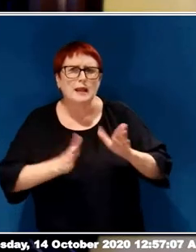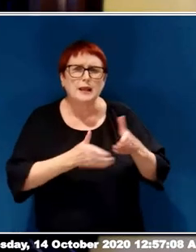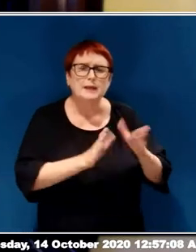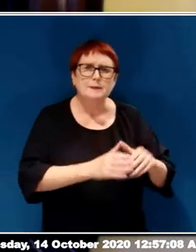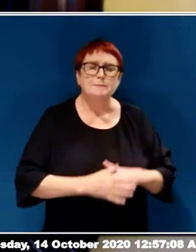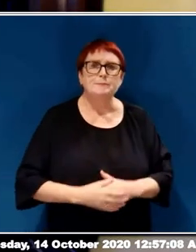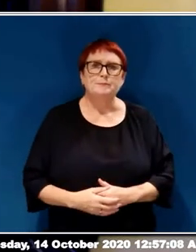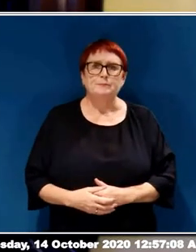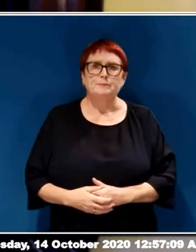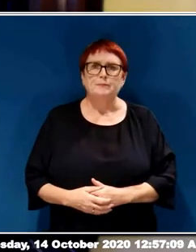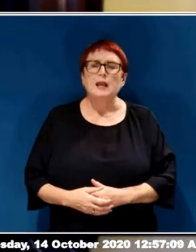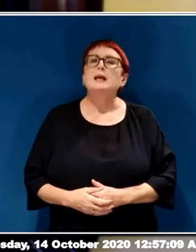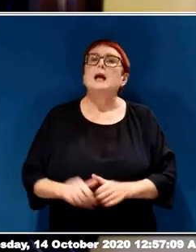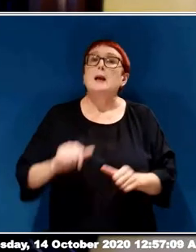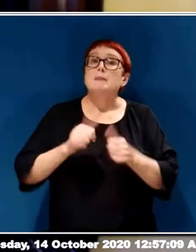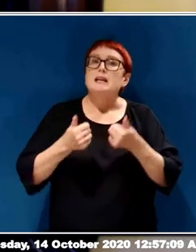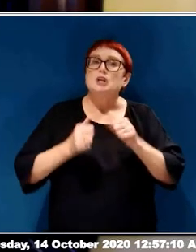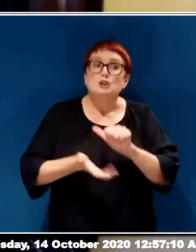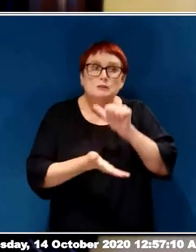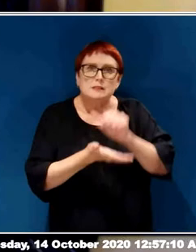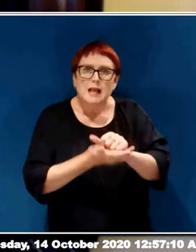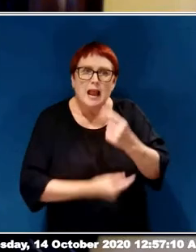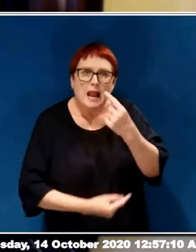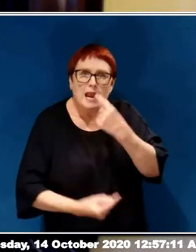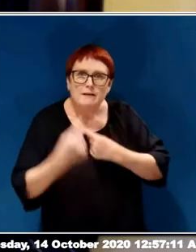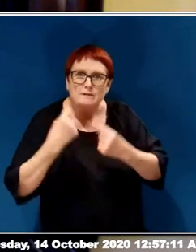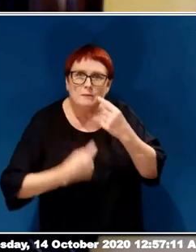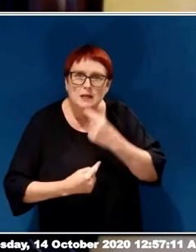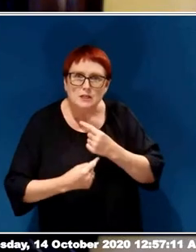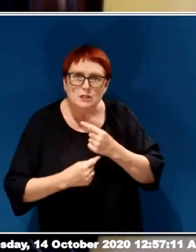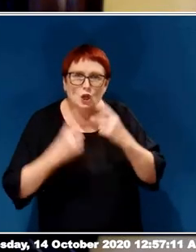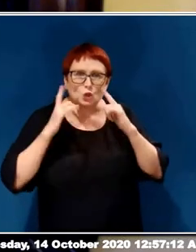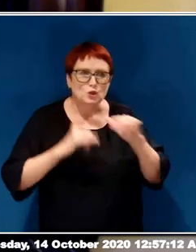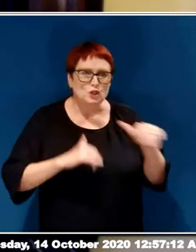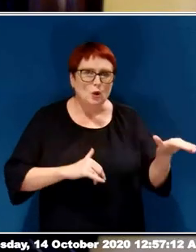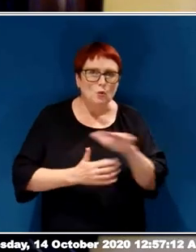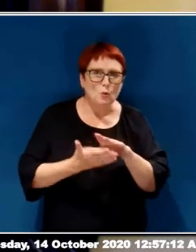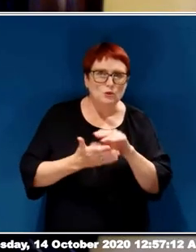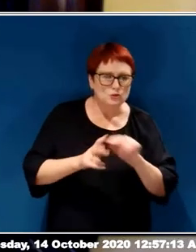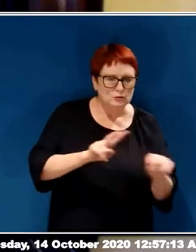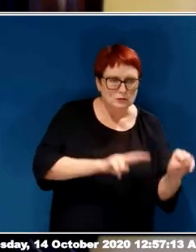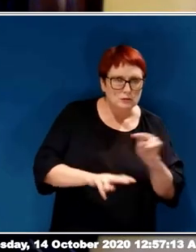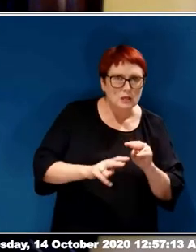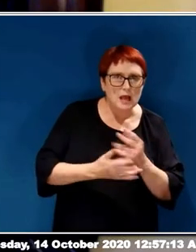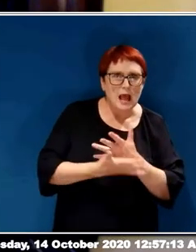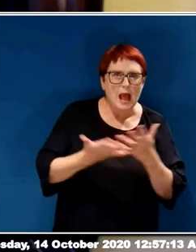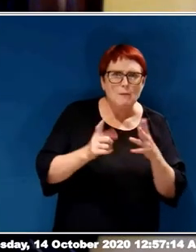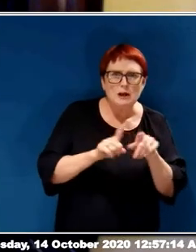learning so that students who needed that support, as shown through their